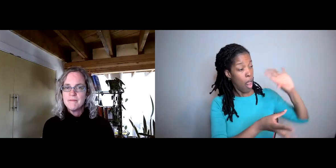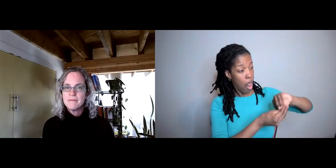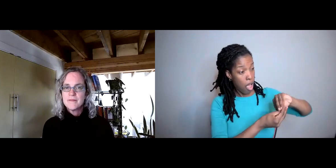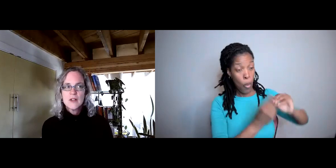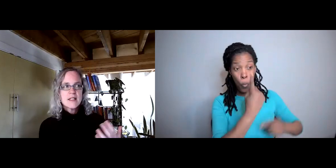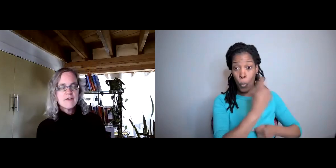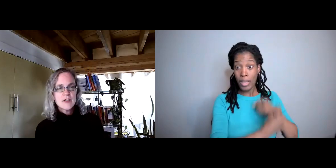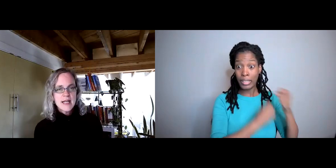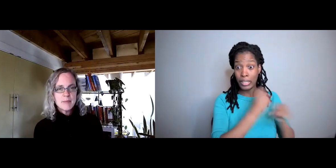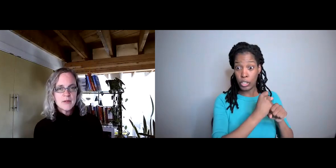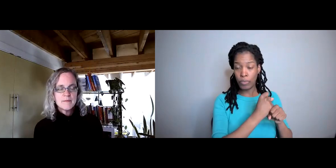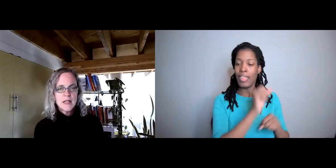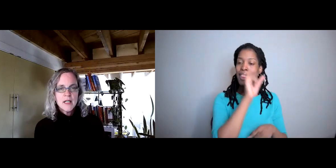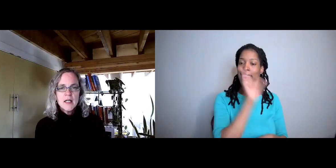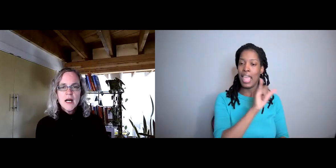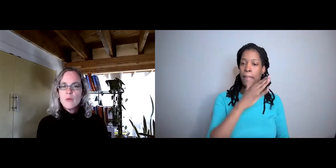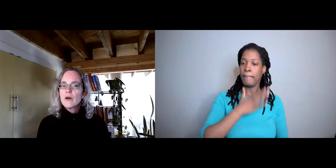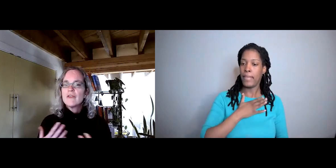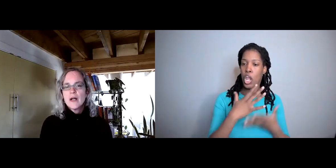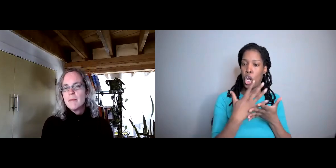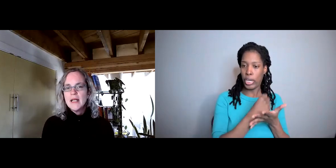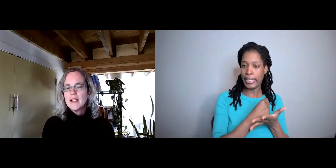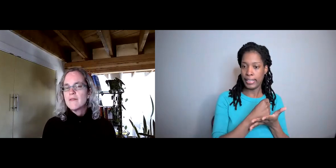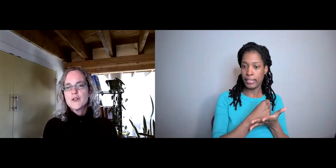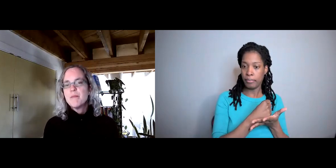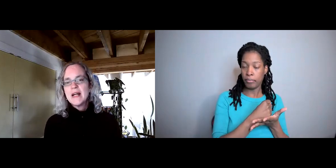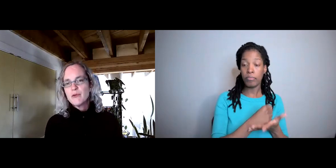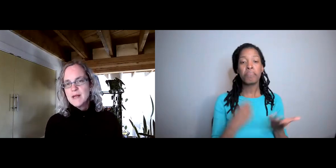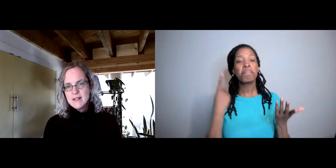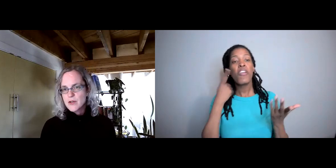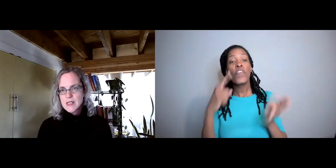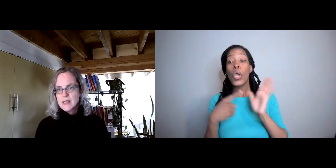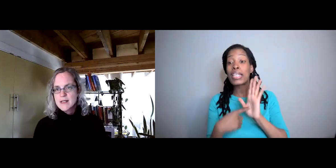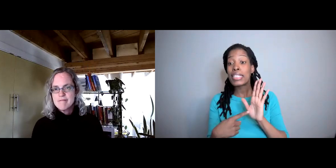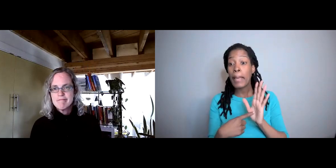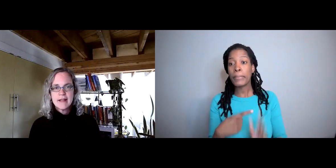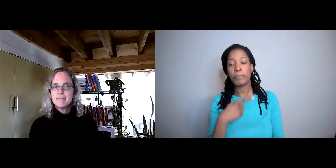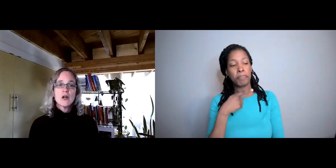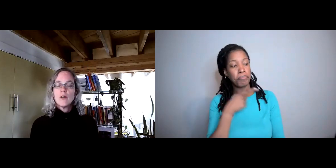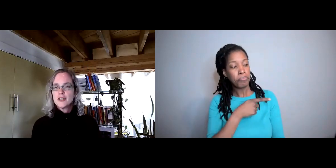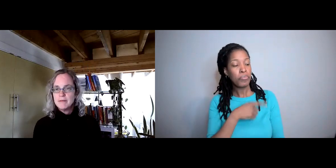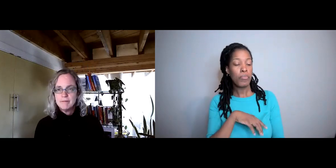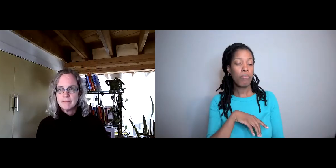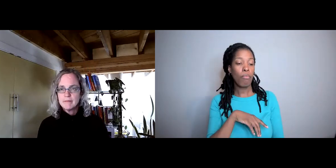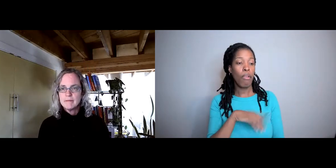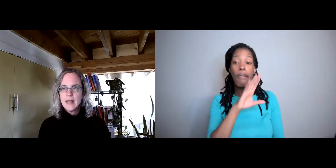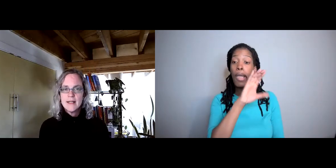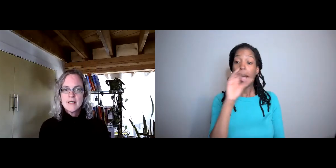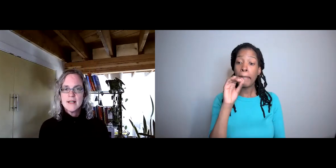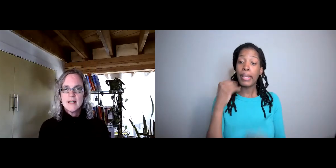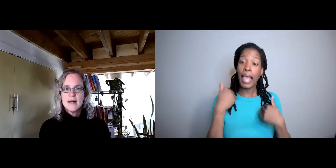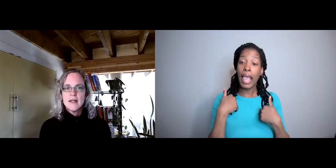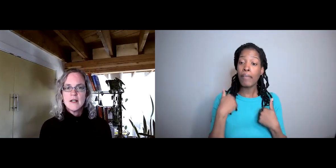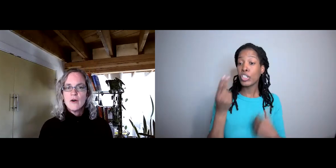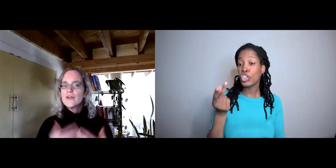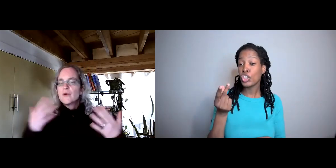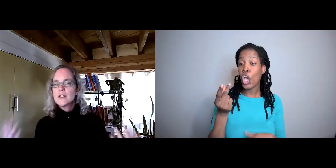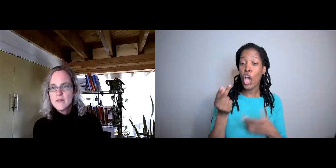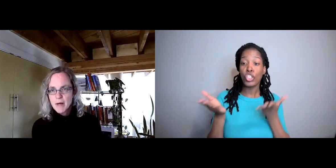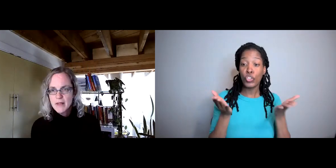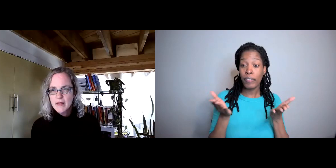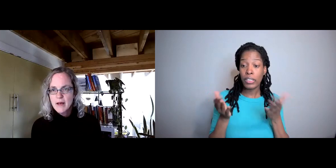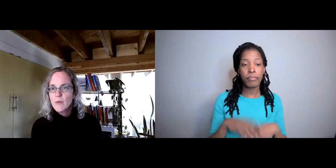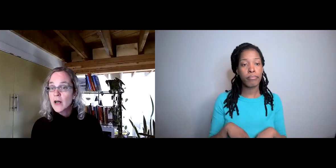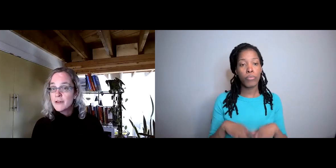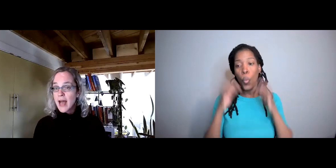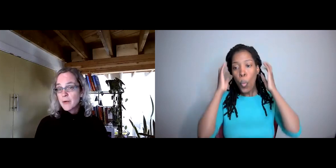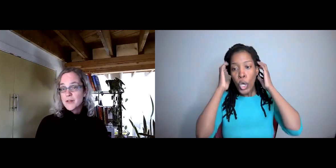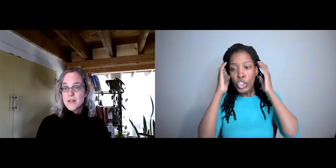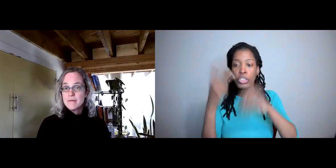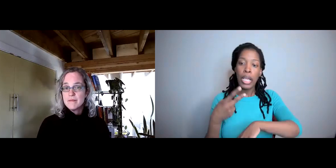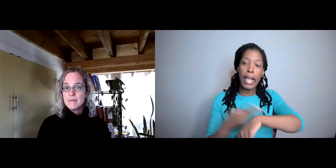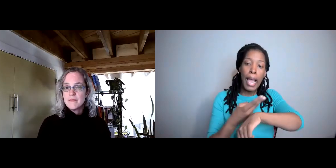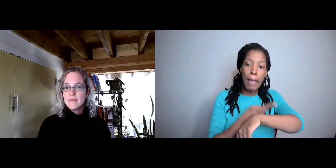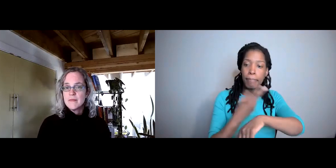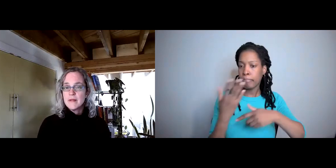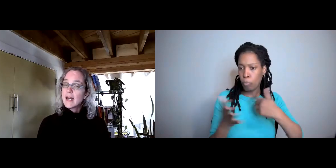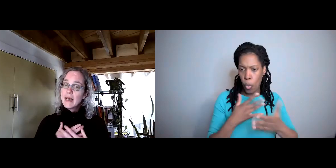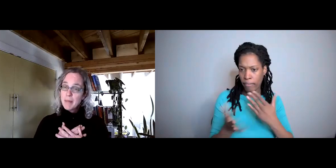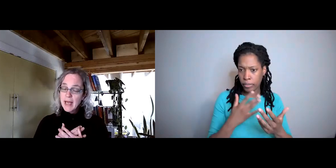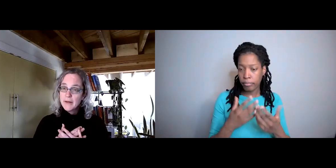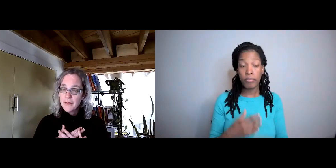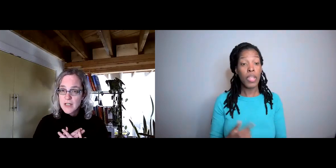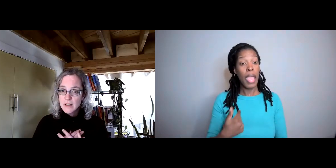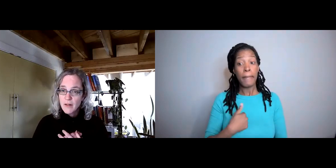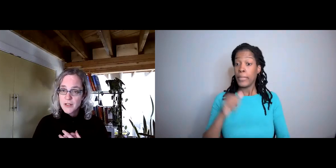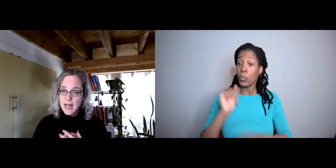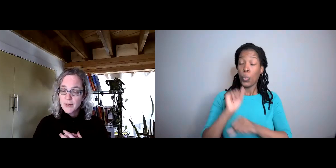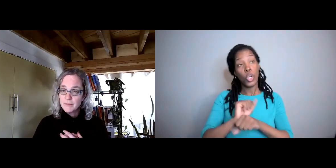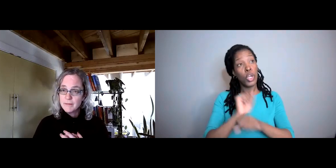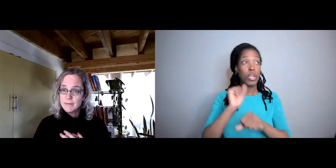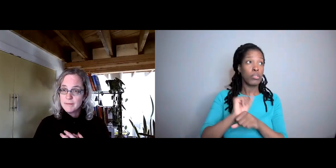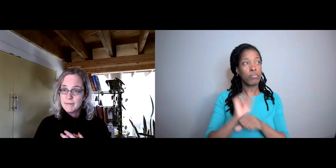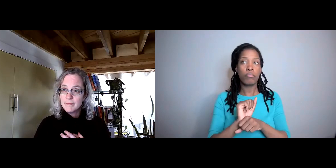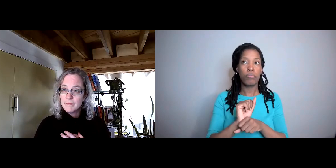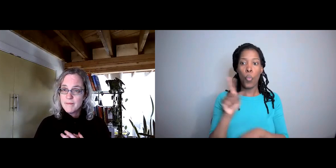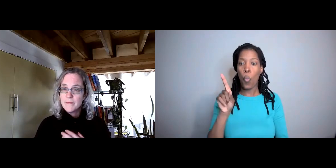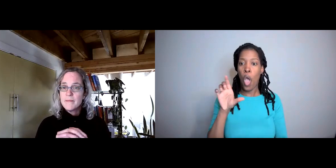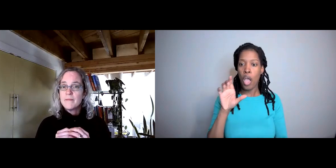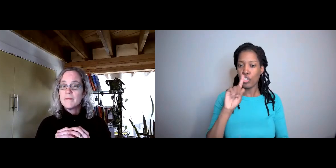So let's say, for example, I work for a company that offers pet grooming services like dog washing, and over the course of the month I work 100 hours, and I get paid $13 an hour.